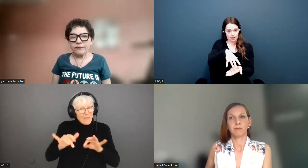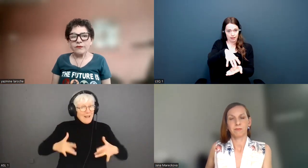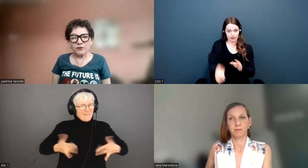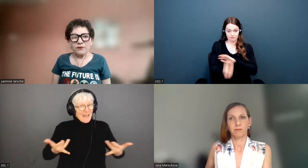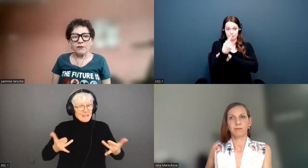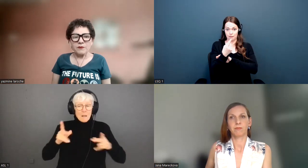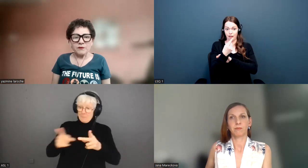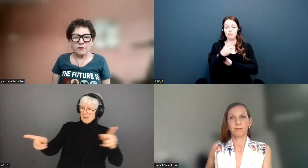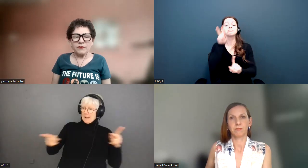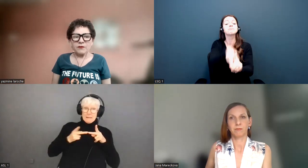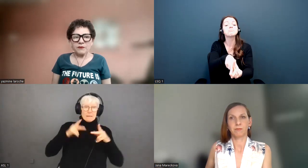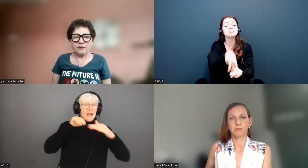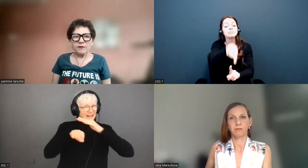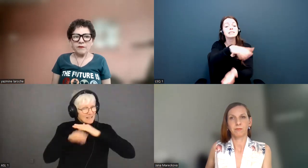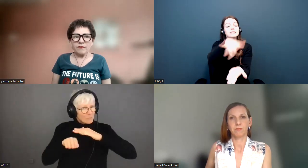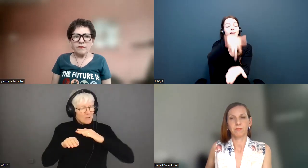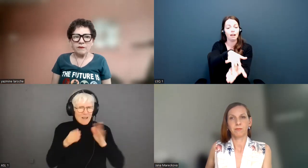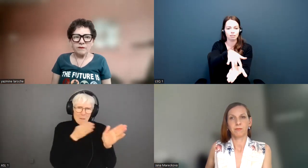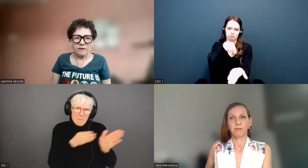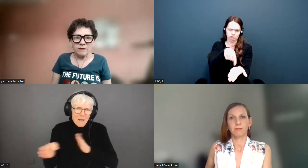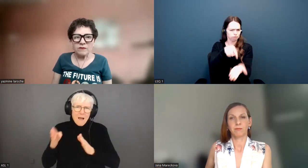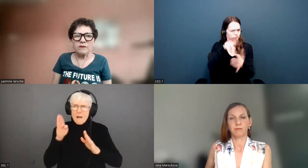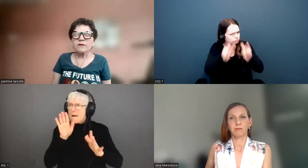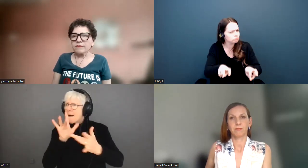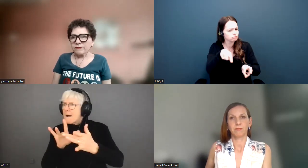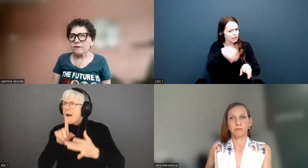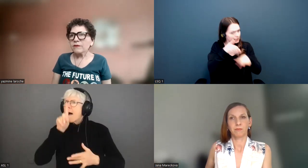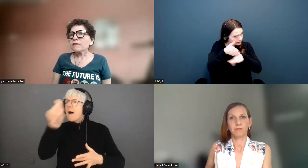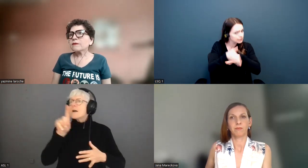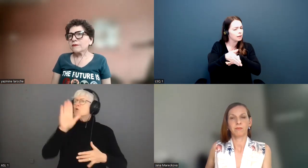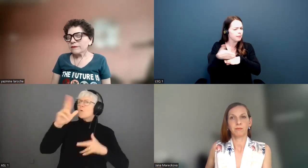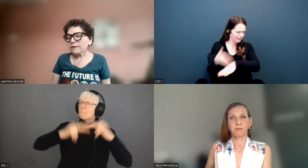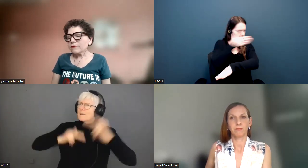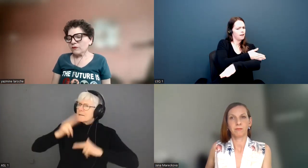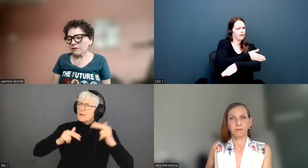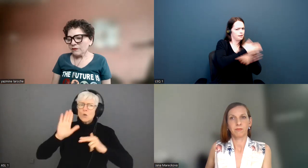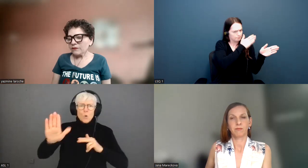ahead and make sure you make that information about the venue easily accessible for folks